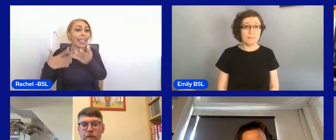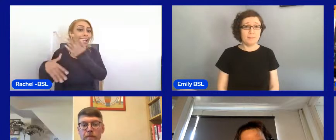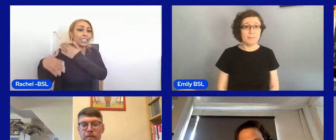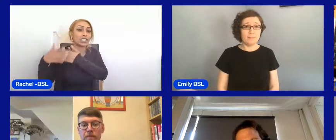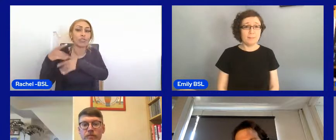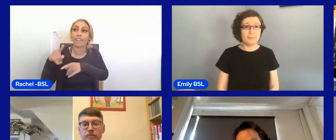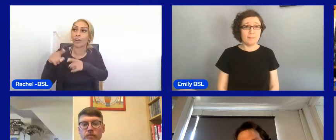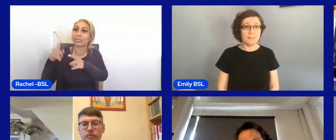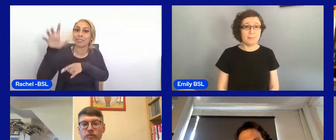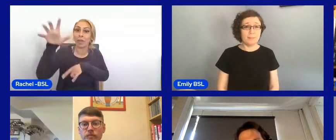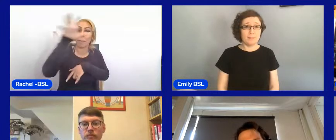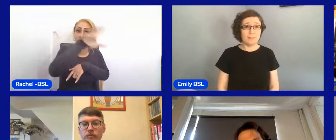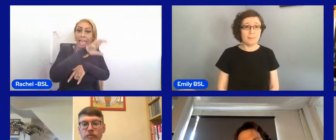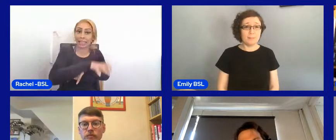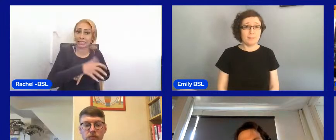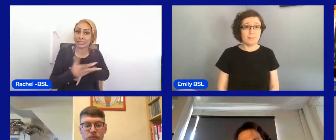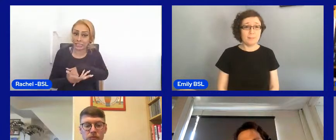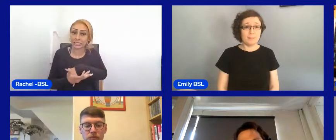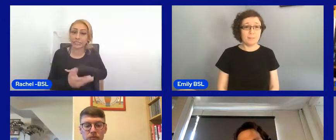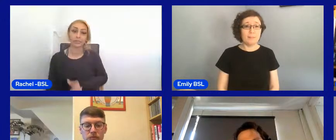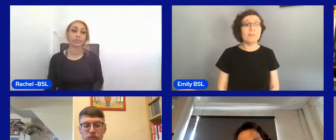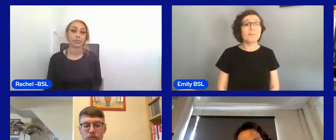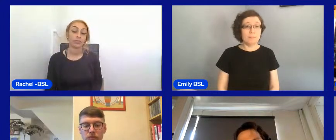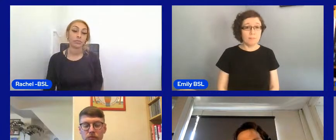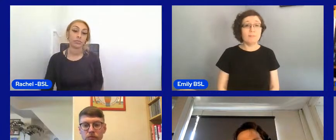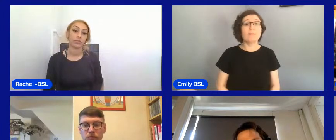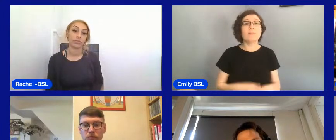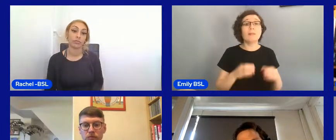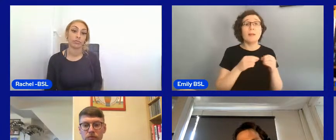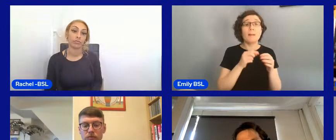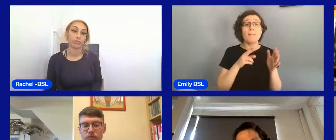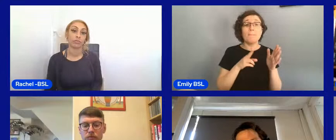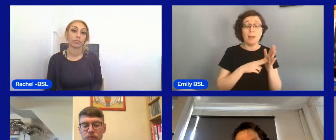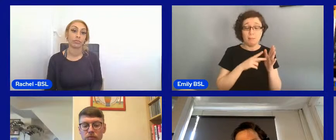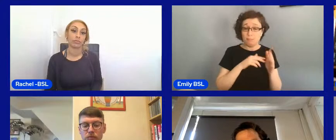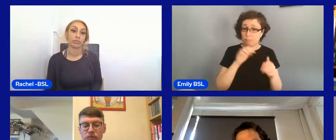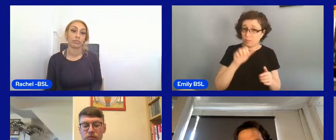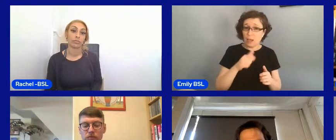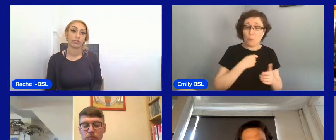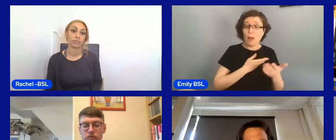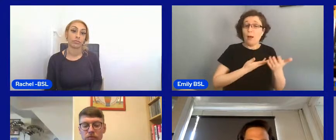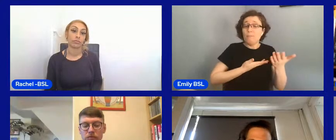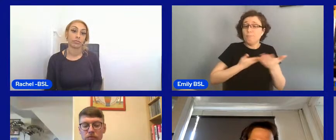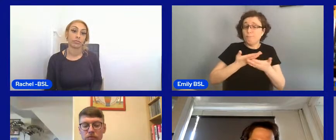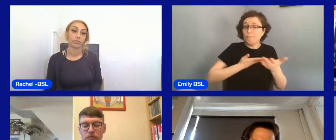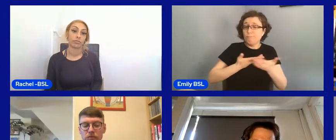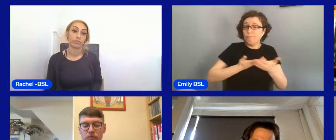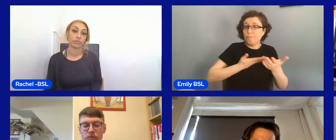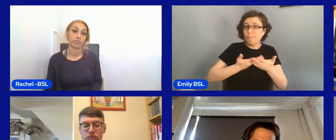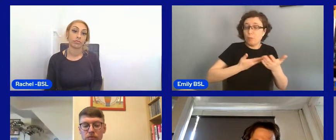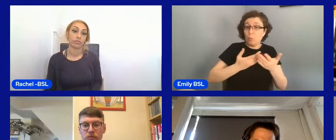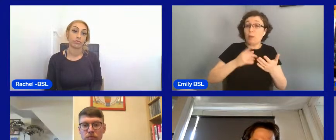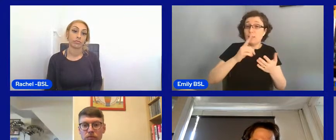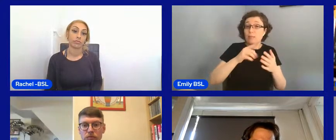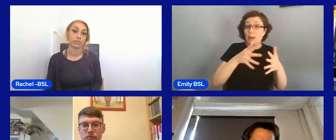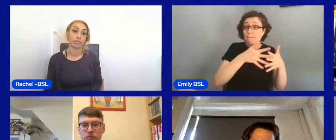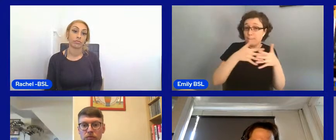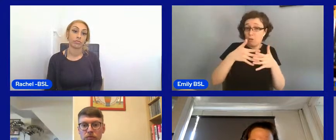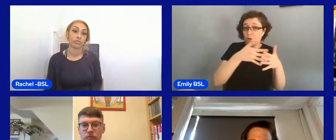Ben, do you think you'd be to do this in other cities for yourself question! We are in talks in the moment with some people